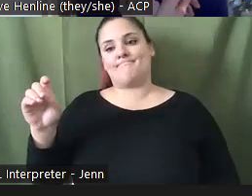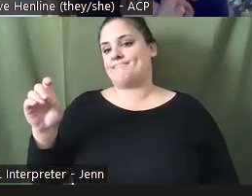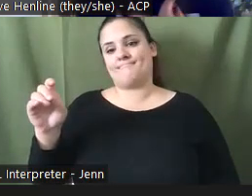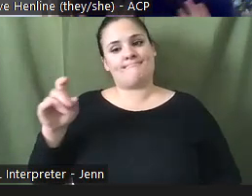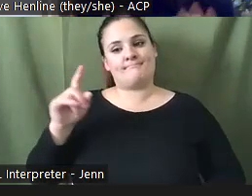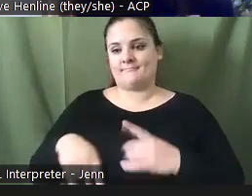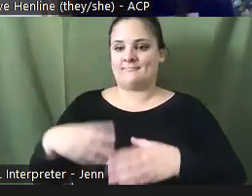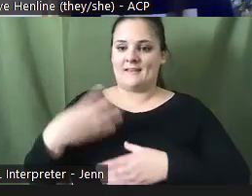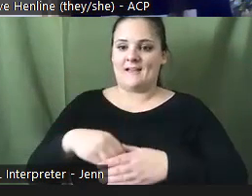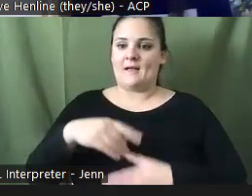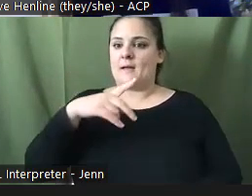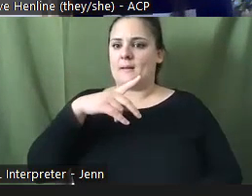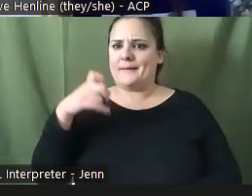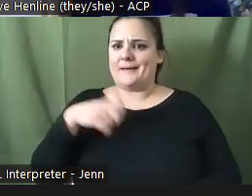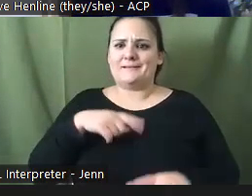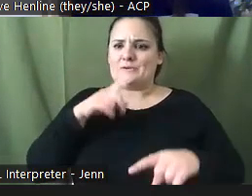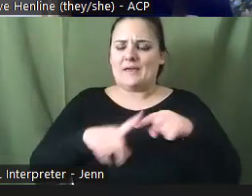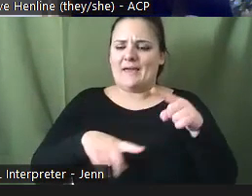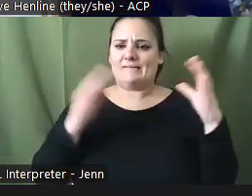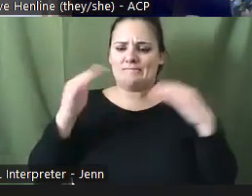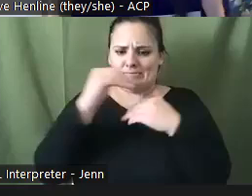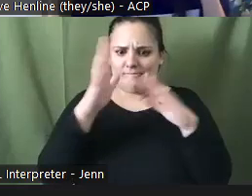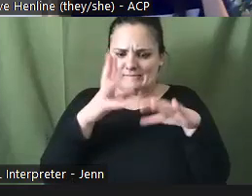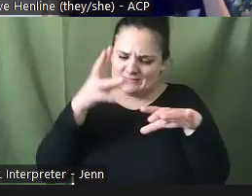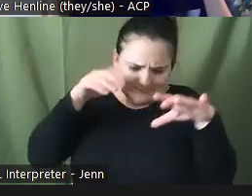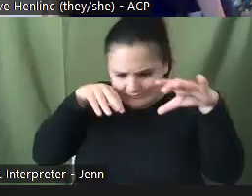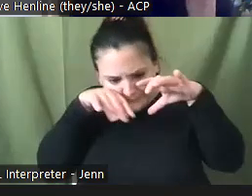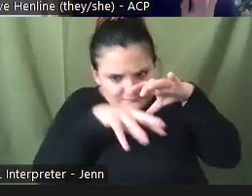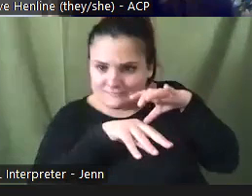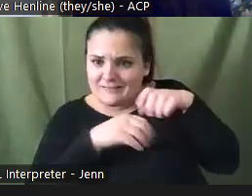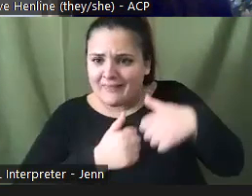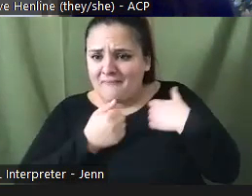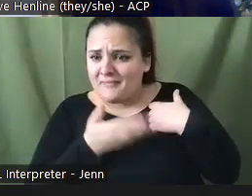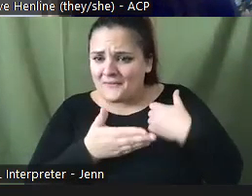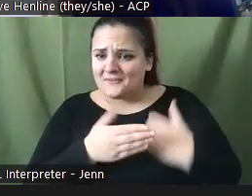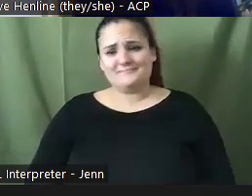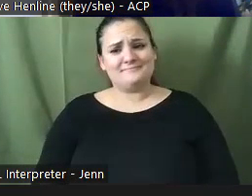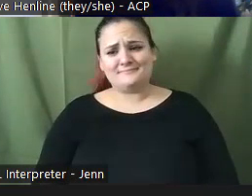up living in a P.O. Box that doesn't work. You can only use a P.O. box if that happens